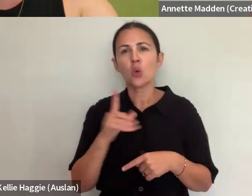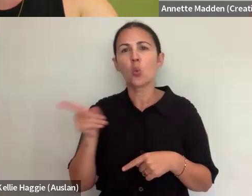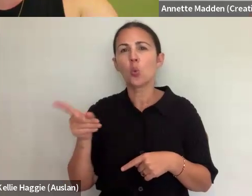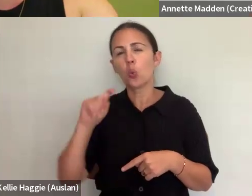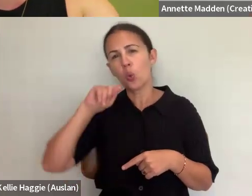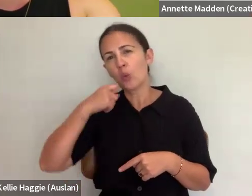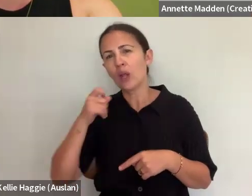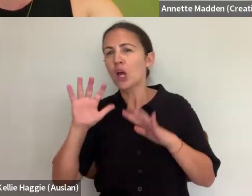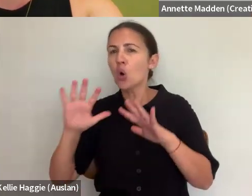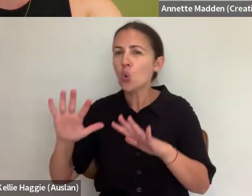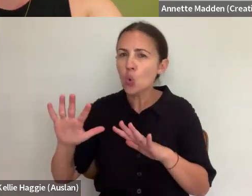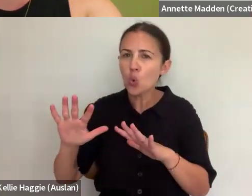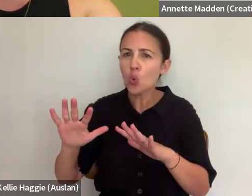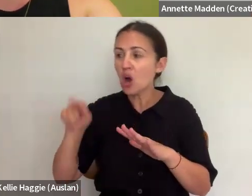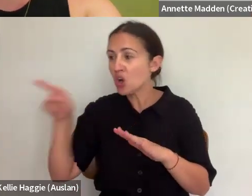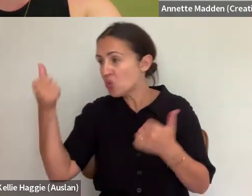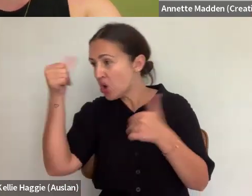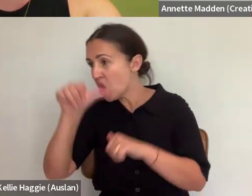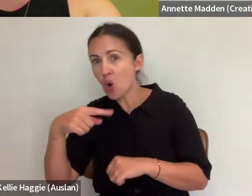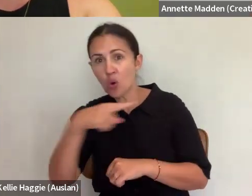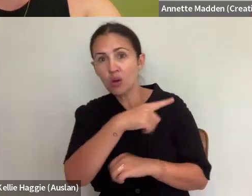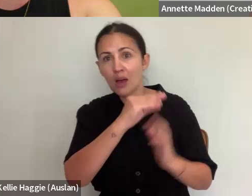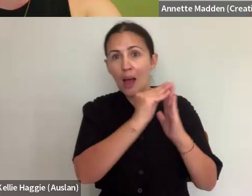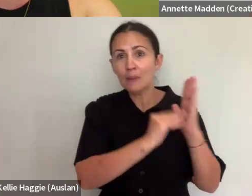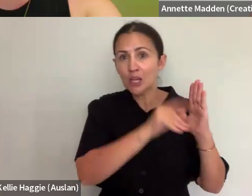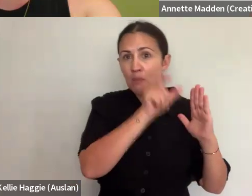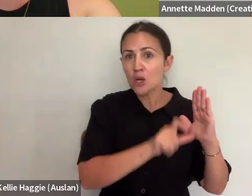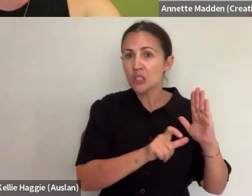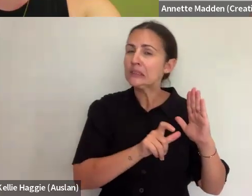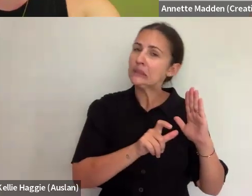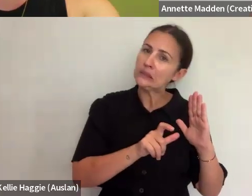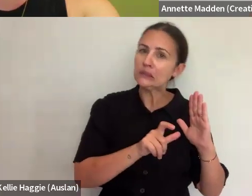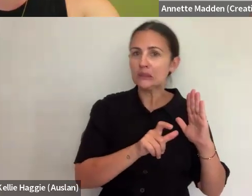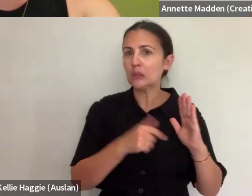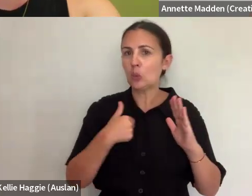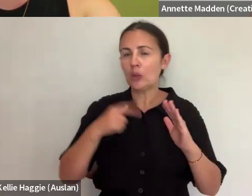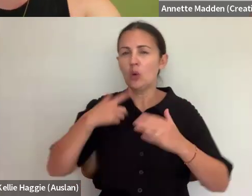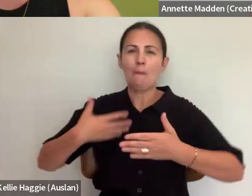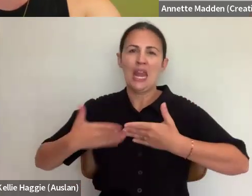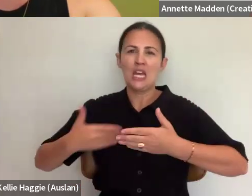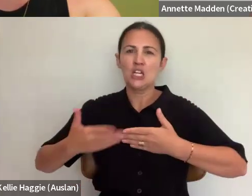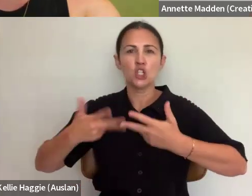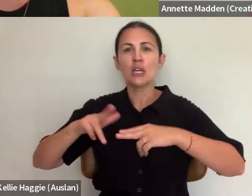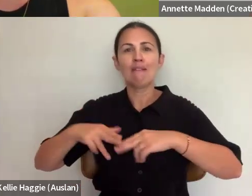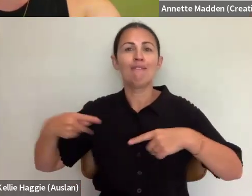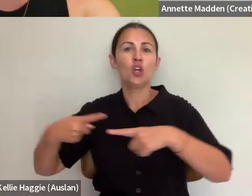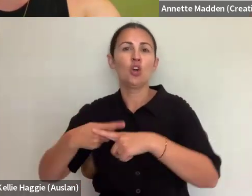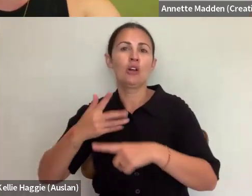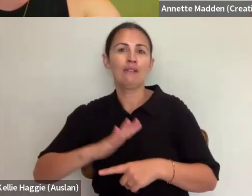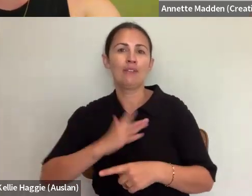conflicts of interest in terms of where people may have connections to applicants that would be viewed more broadly as